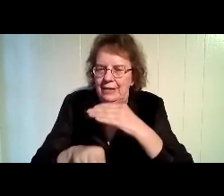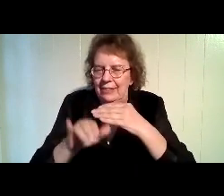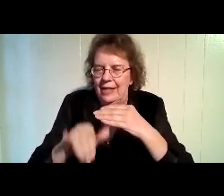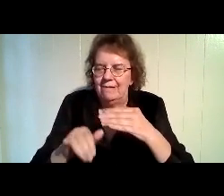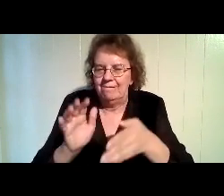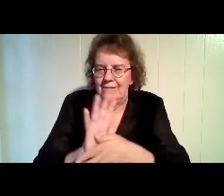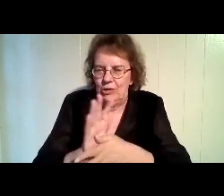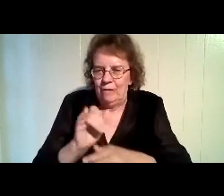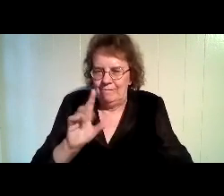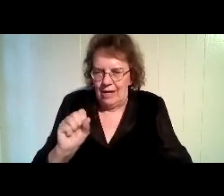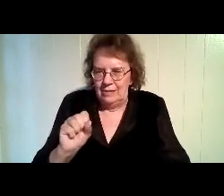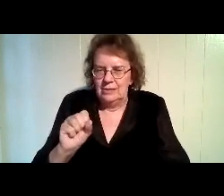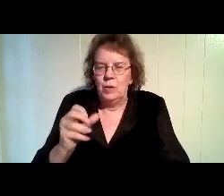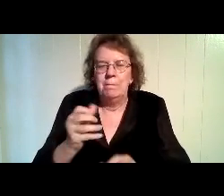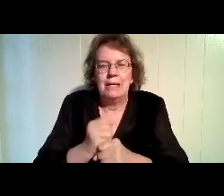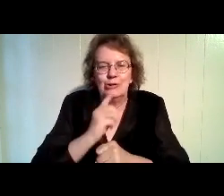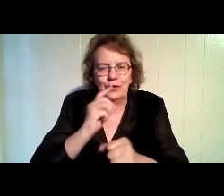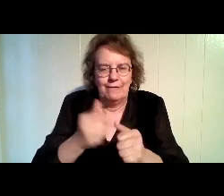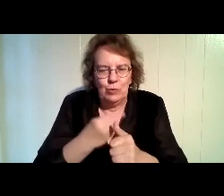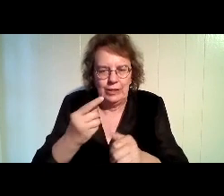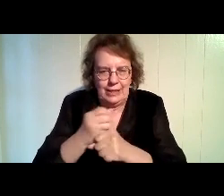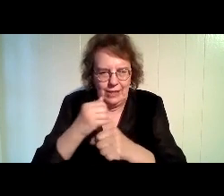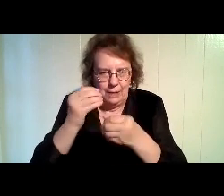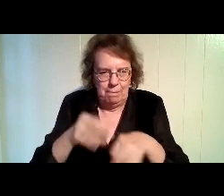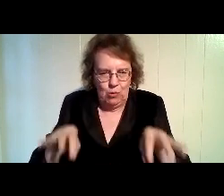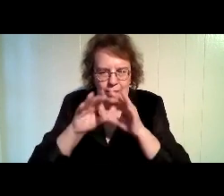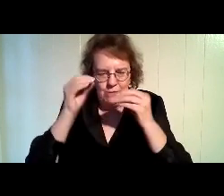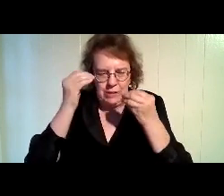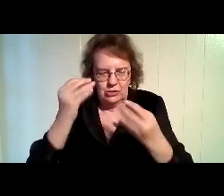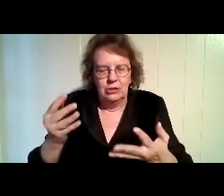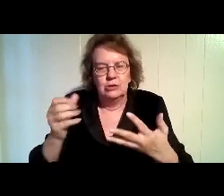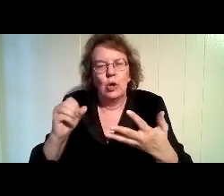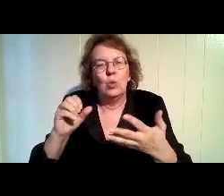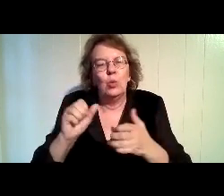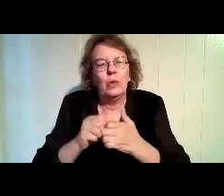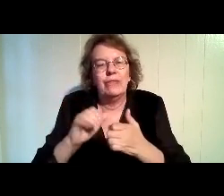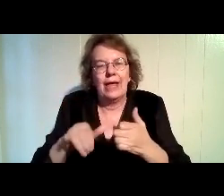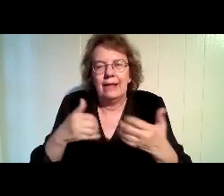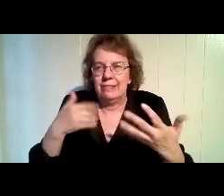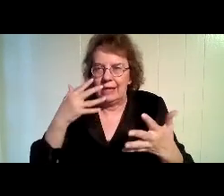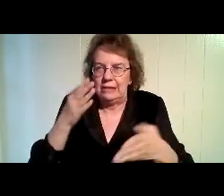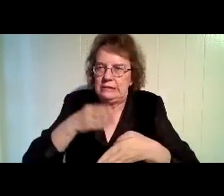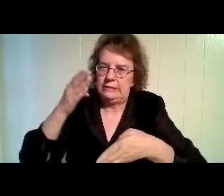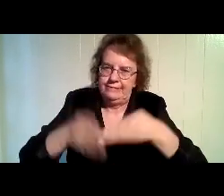is going to be able to get that important information so. With that, I think we're wrapping up our PowerPoint area.